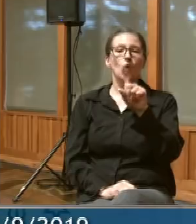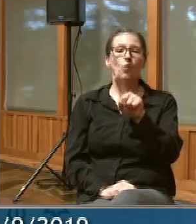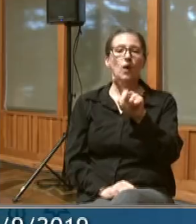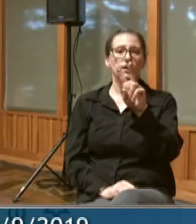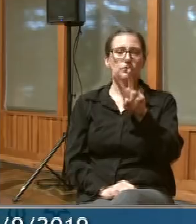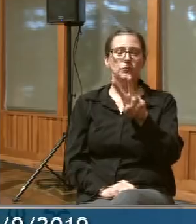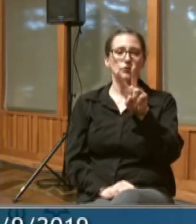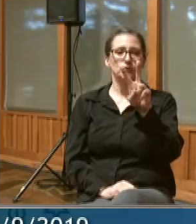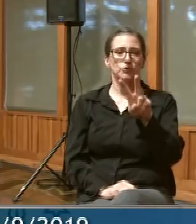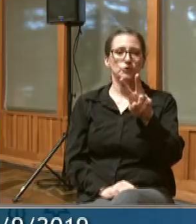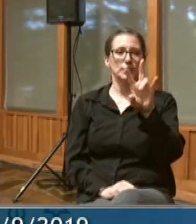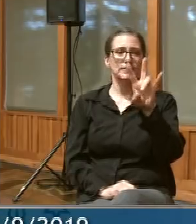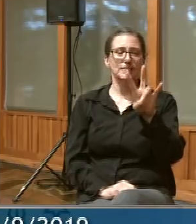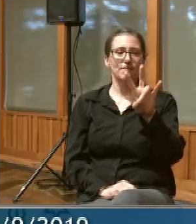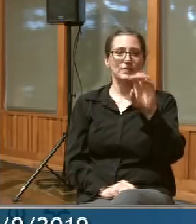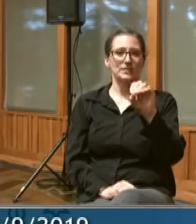1226994. THAT'S